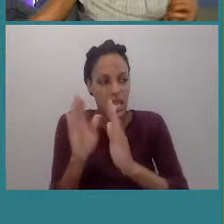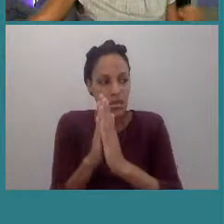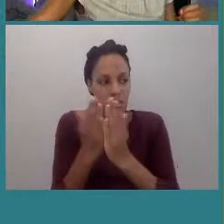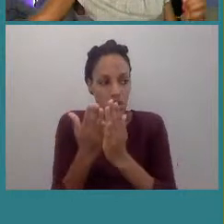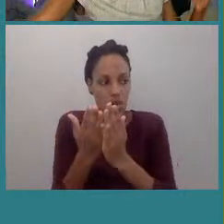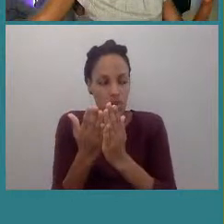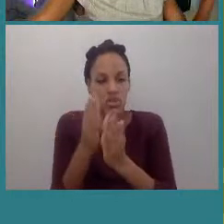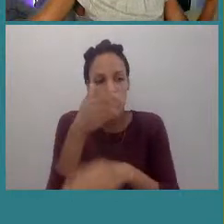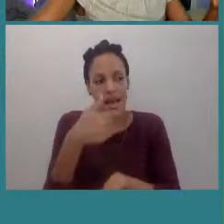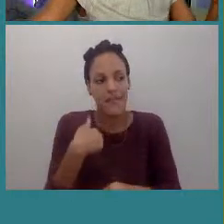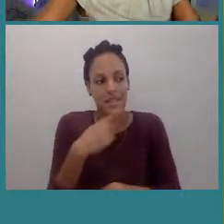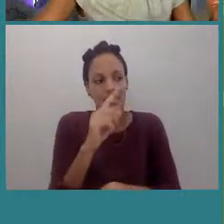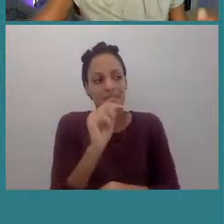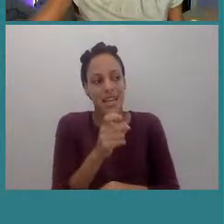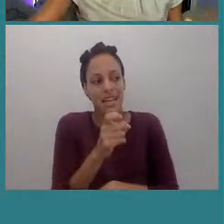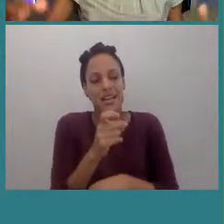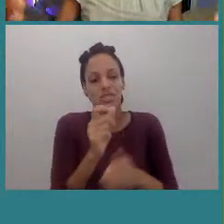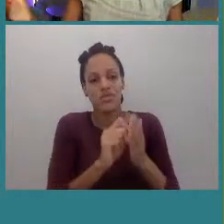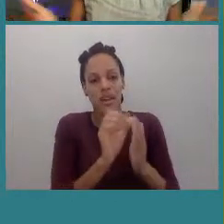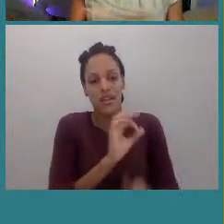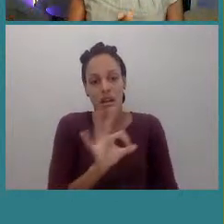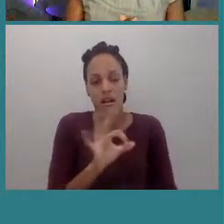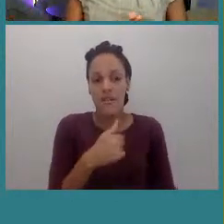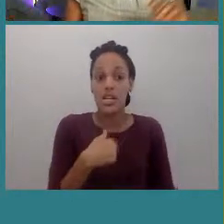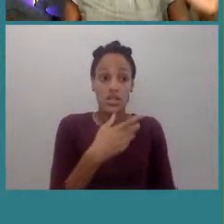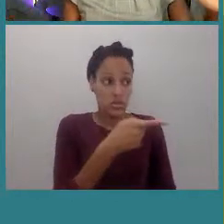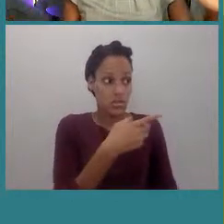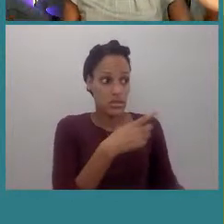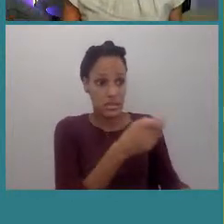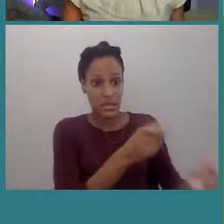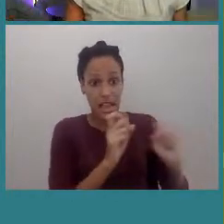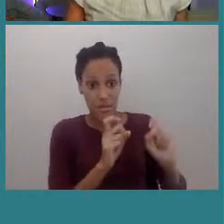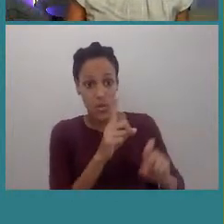of these Black-owned businesses, the owner is walking around the space; a lot of us are